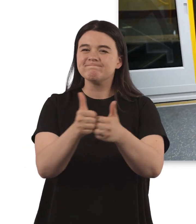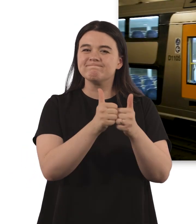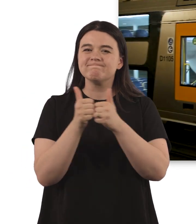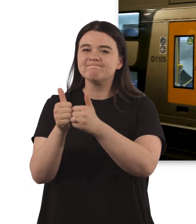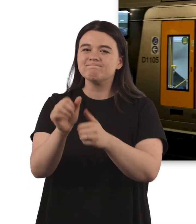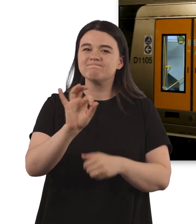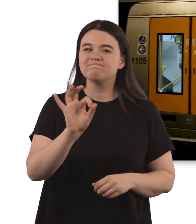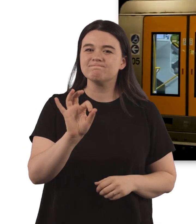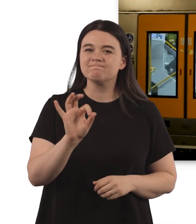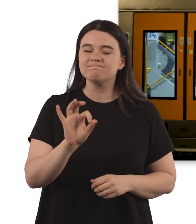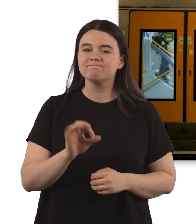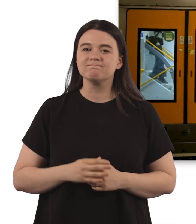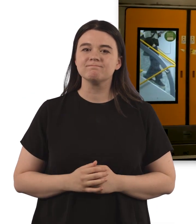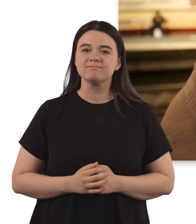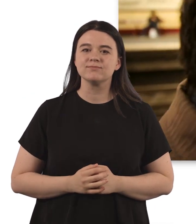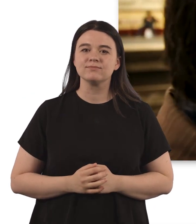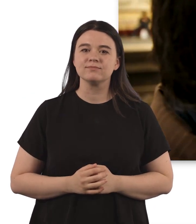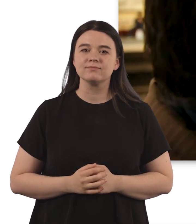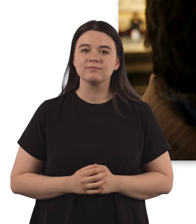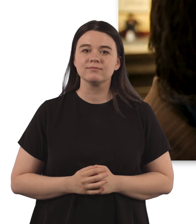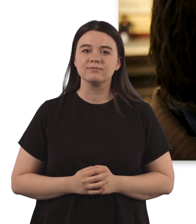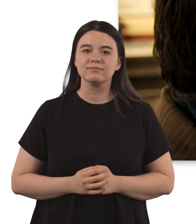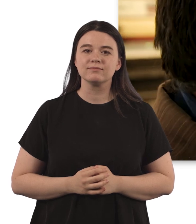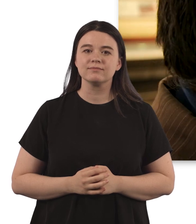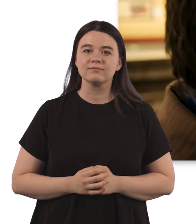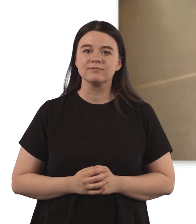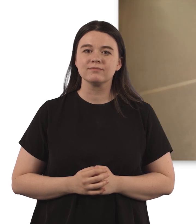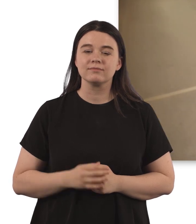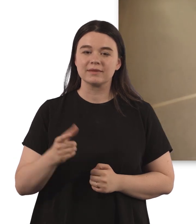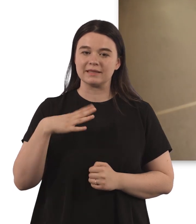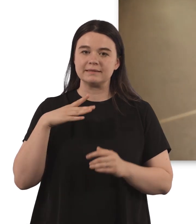and they are not treating the person from a holistic approach,